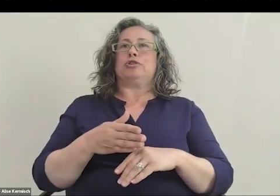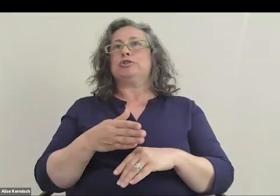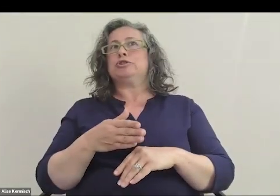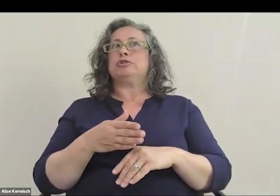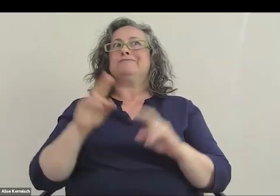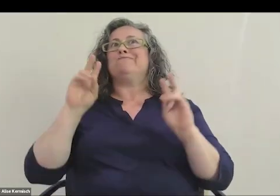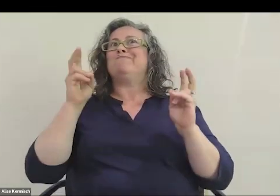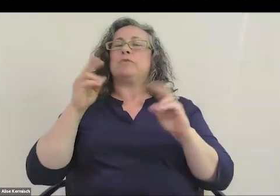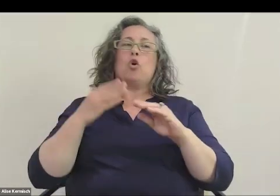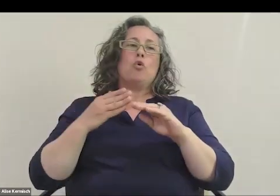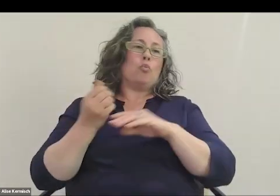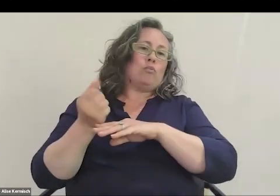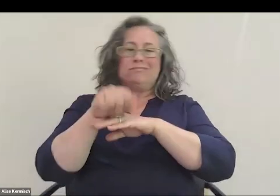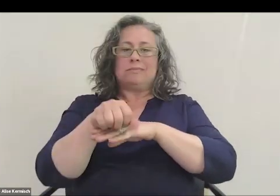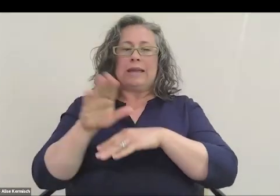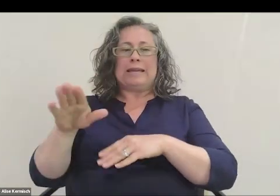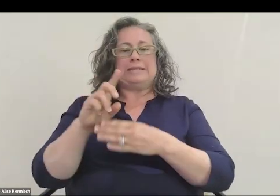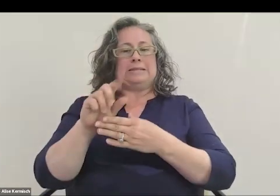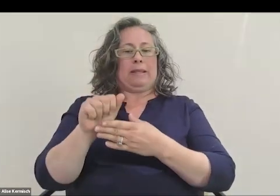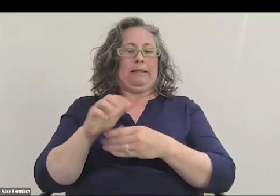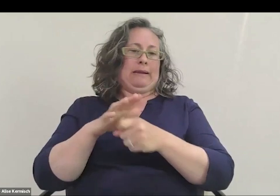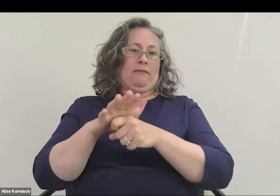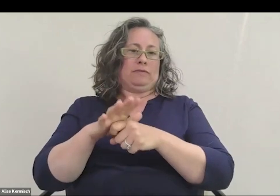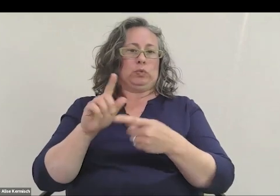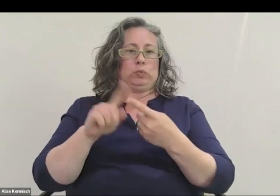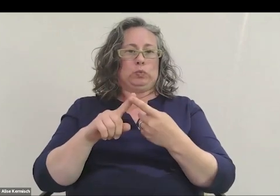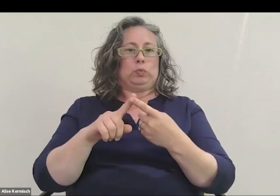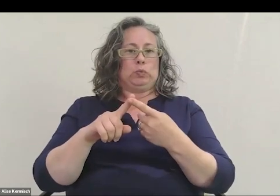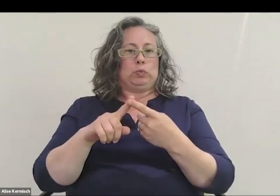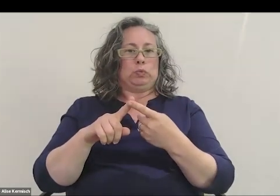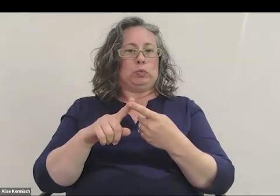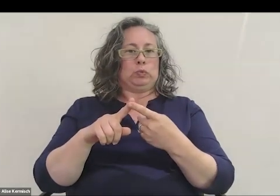overcoming his disability enough to be president, right?